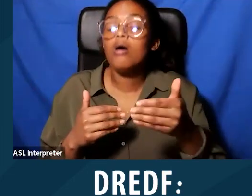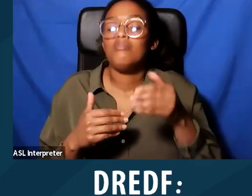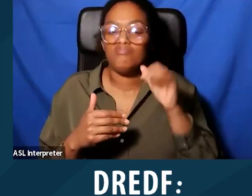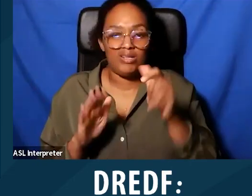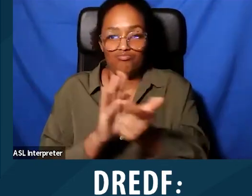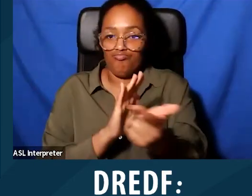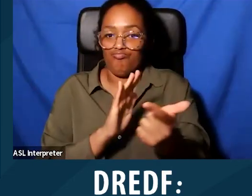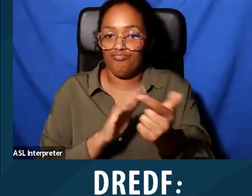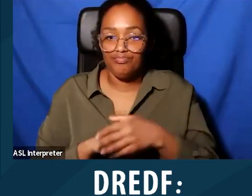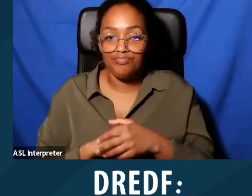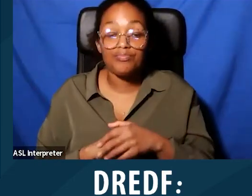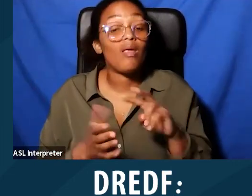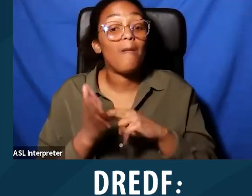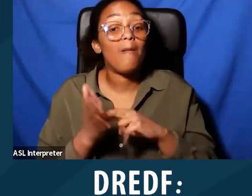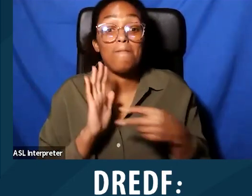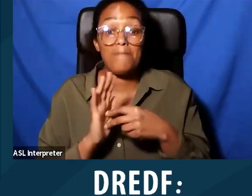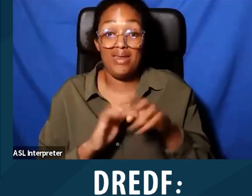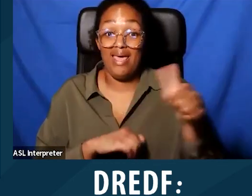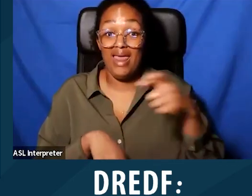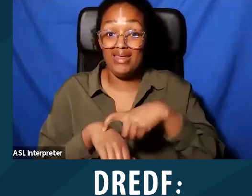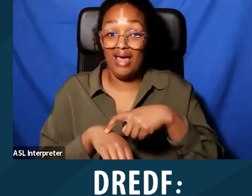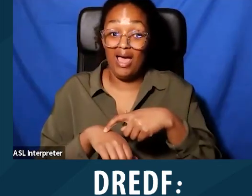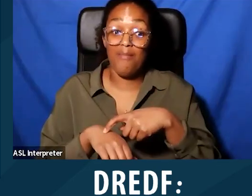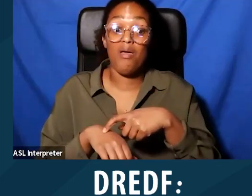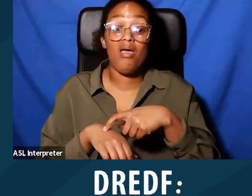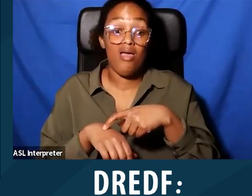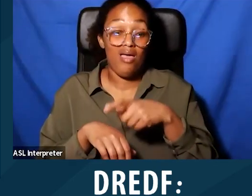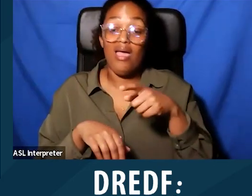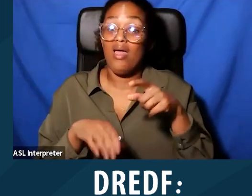those are among the things that are prohibited. That doesn't mean